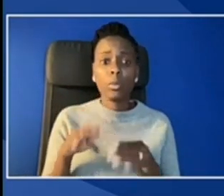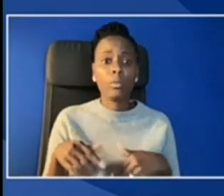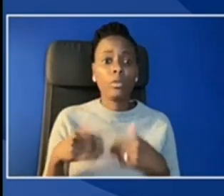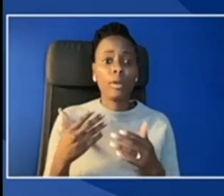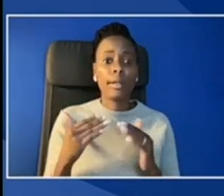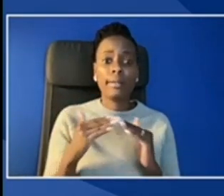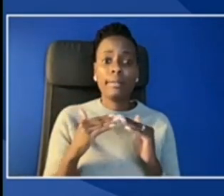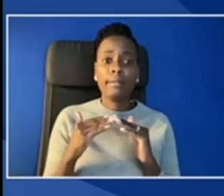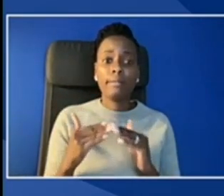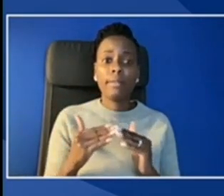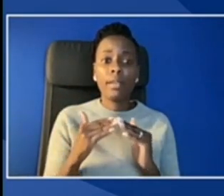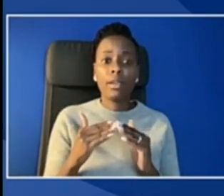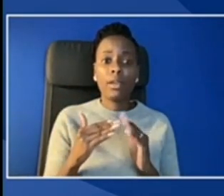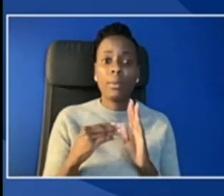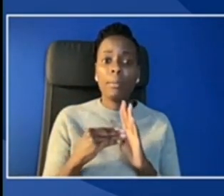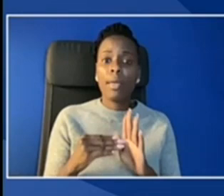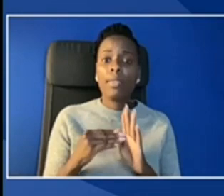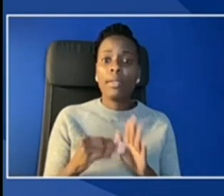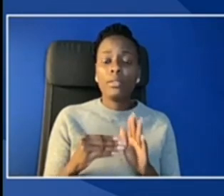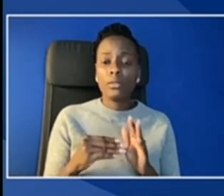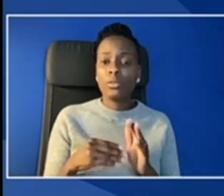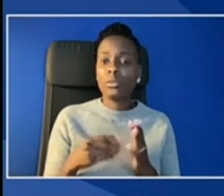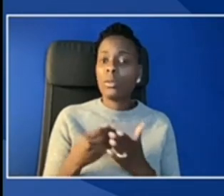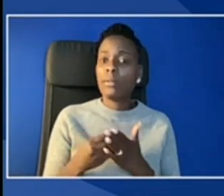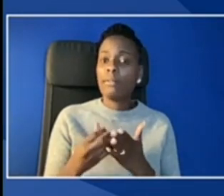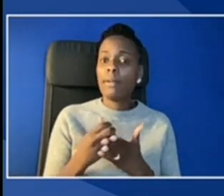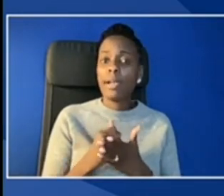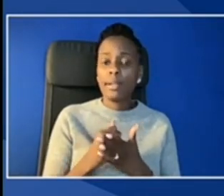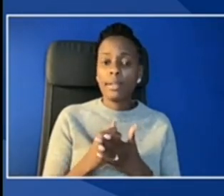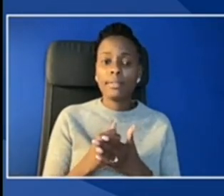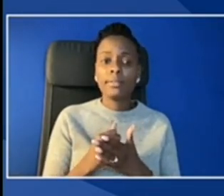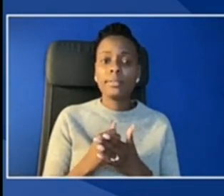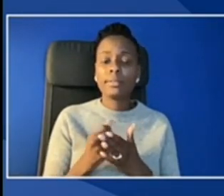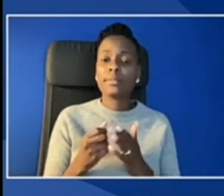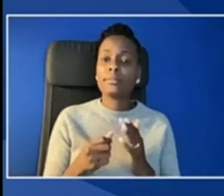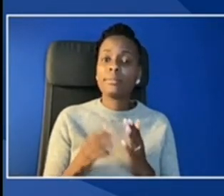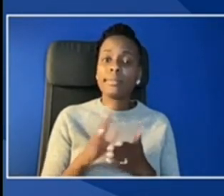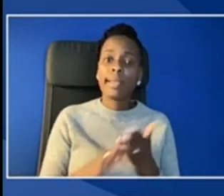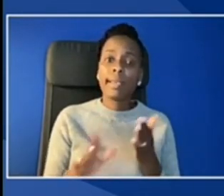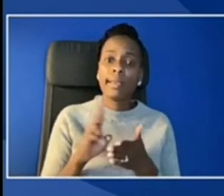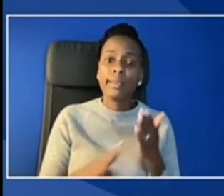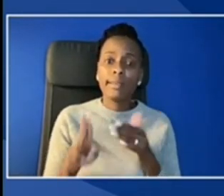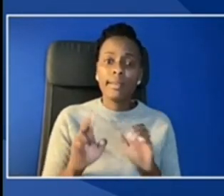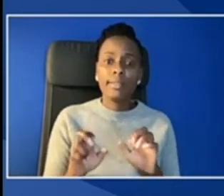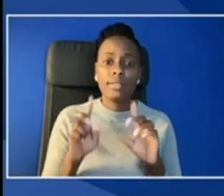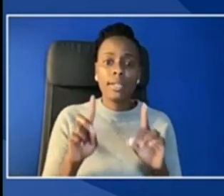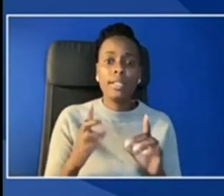finance higher education. So thank you for this opportunity to address the group. To me, student loans